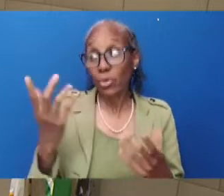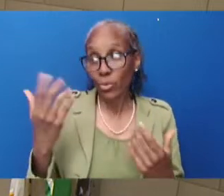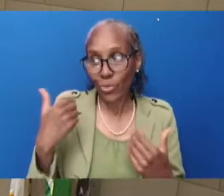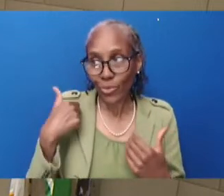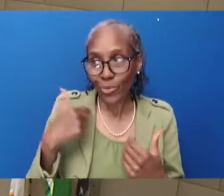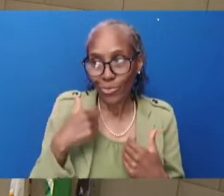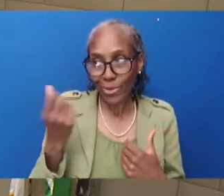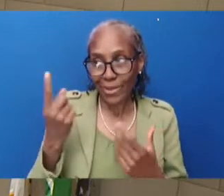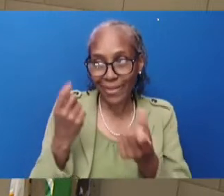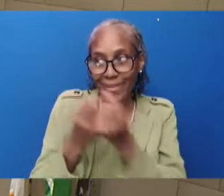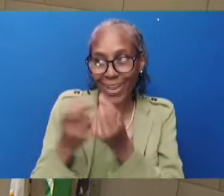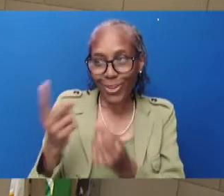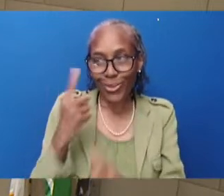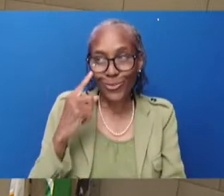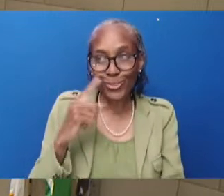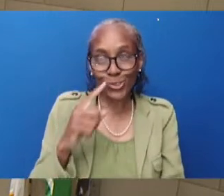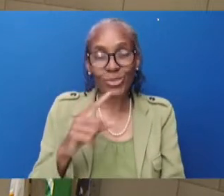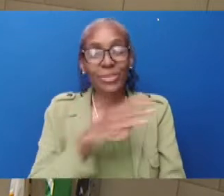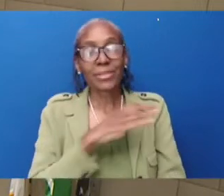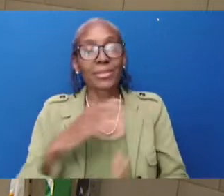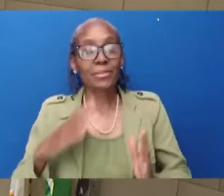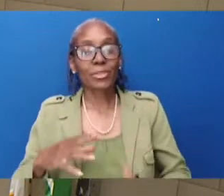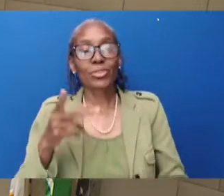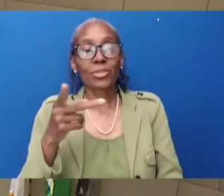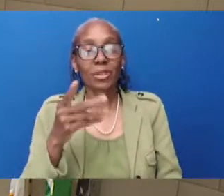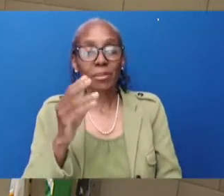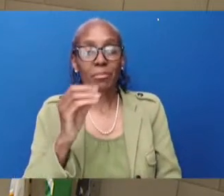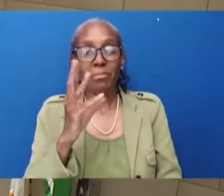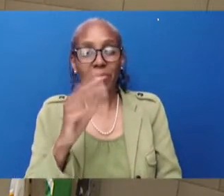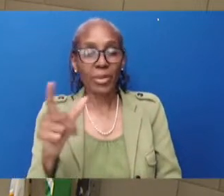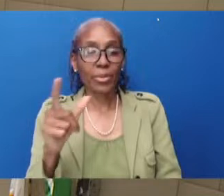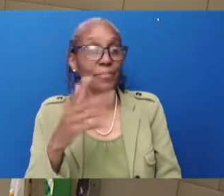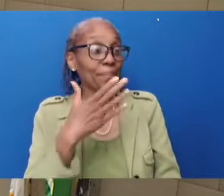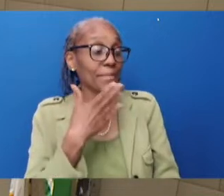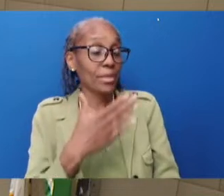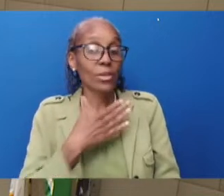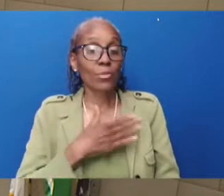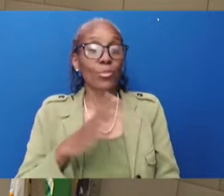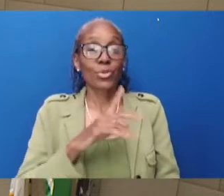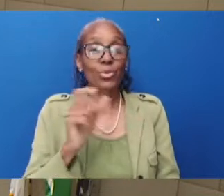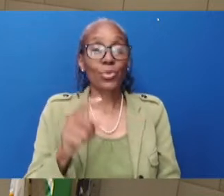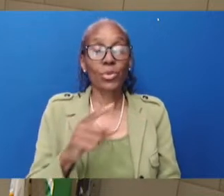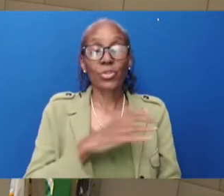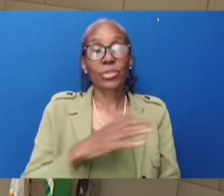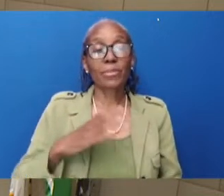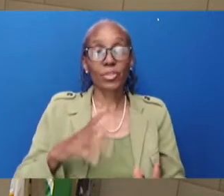I WANT TO MAKE THAT CLEAR AND MY SENIORS WANT TO MAKE SURE. WE'VE GOT YOU FOR SURE.